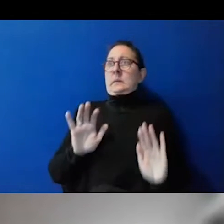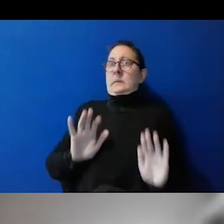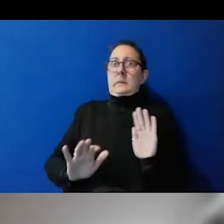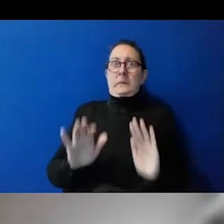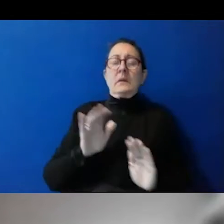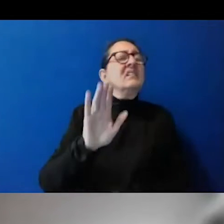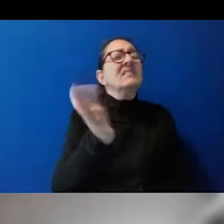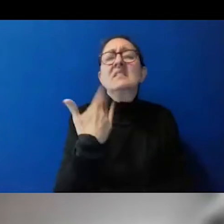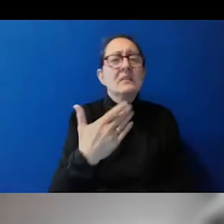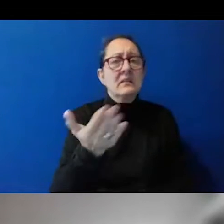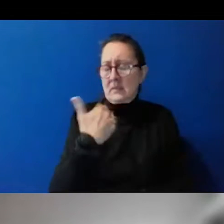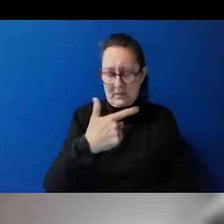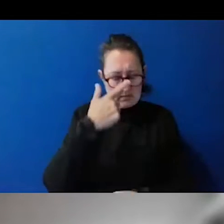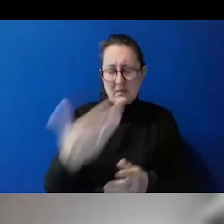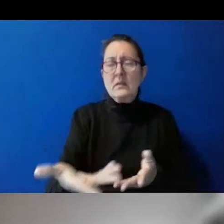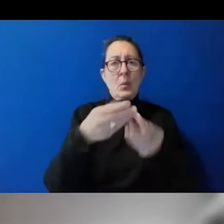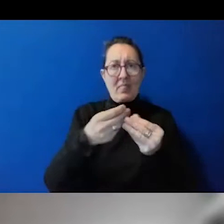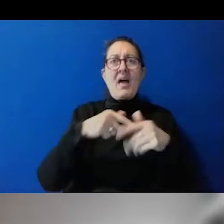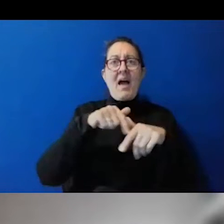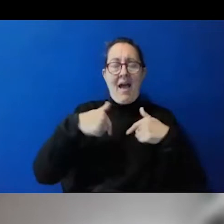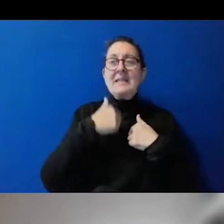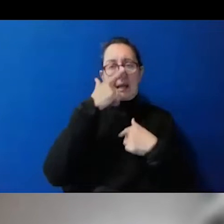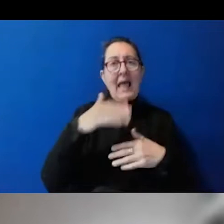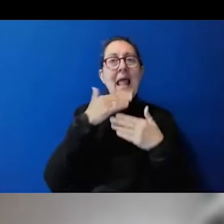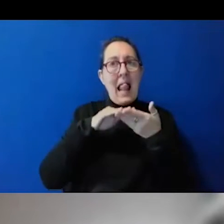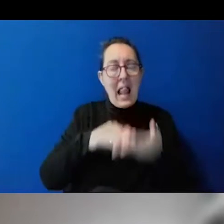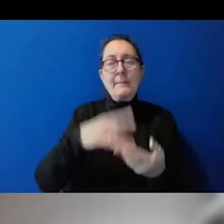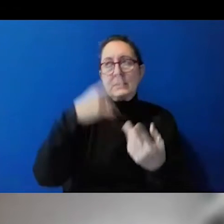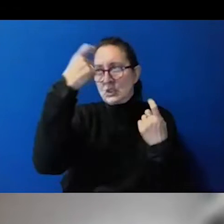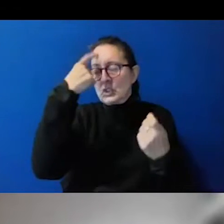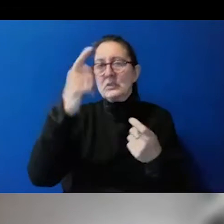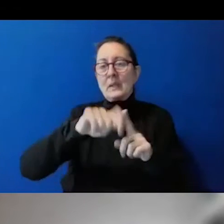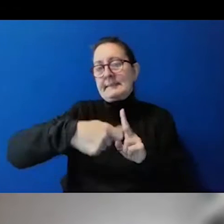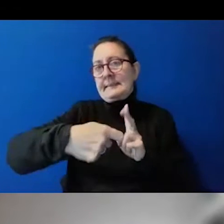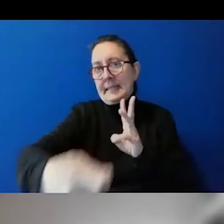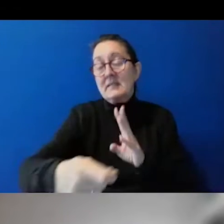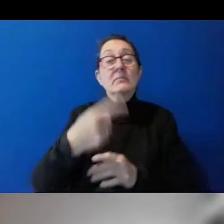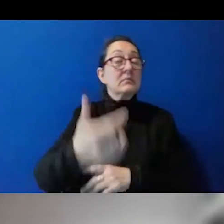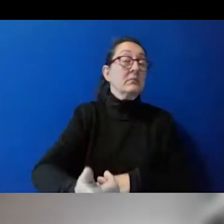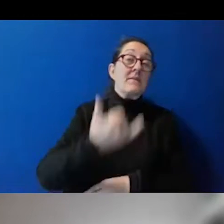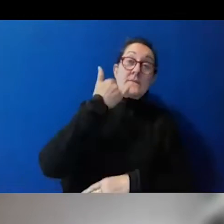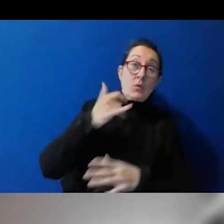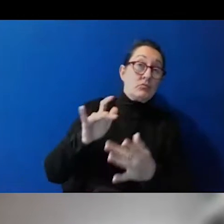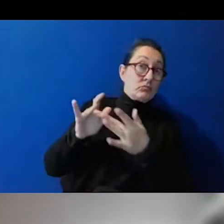get the help that you need now when you contact us either by phone or by web chat you'll speak to